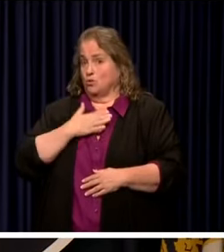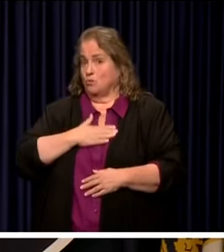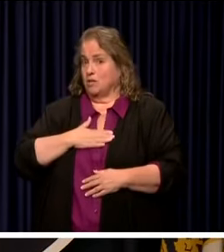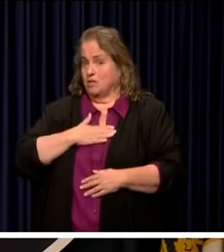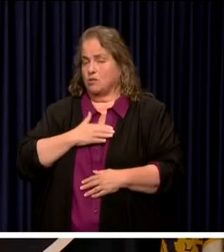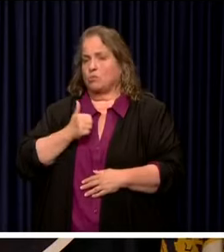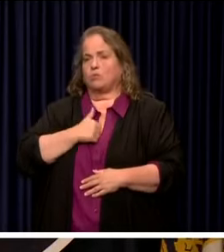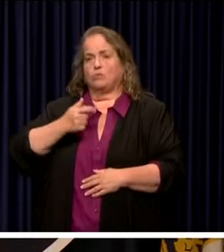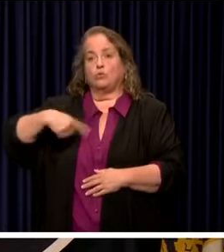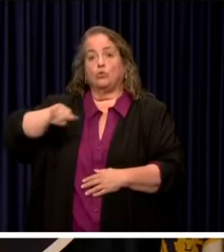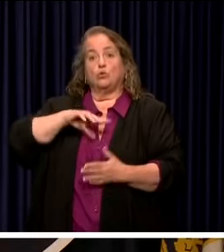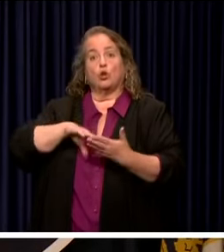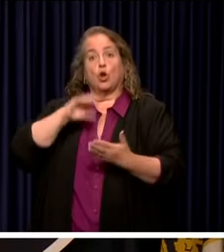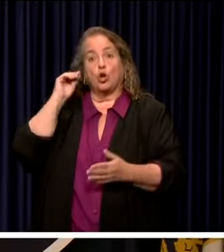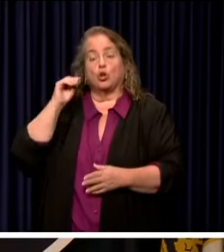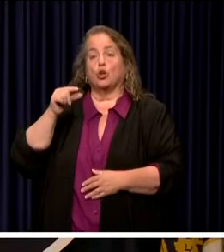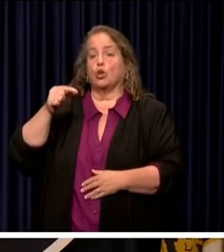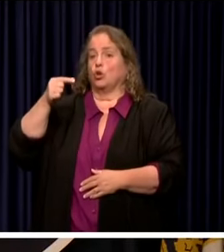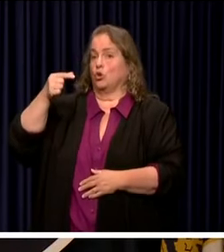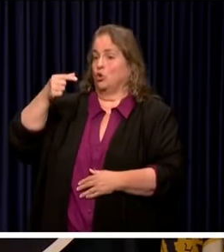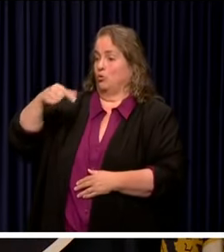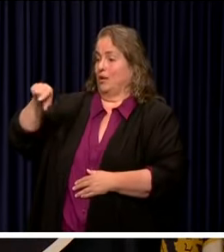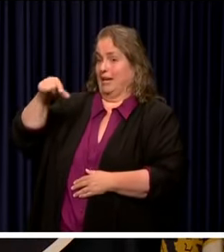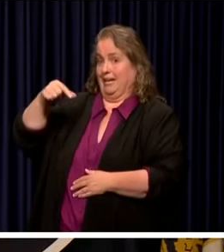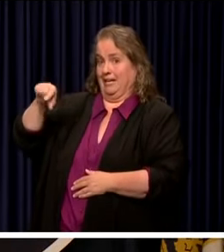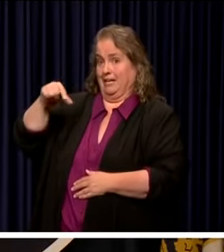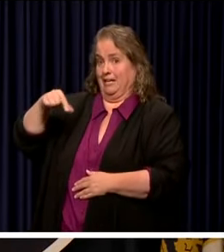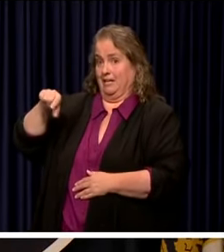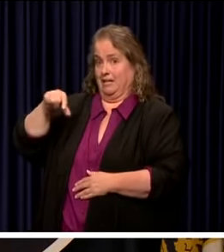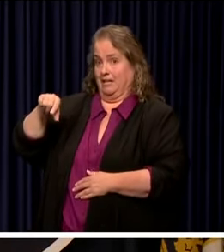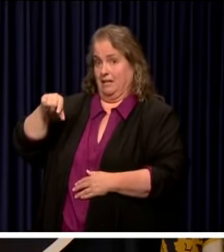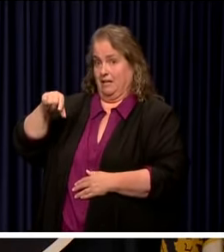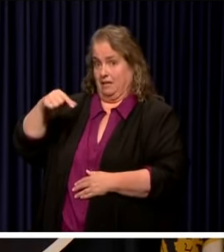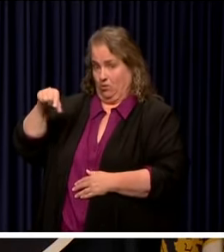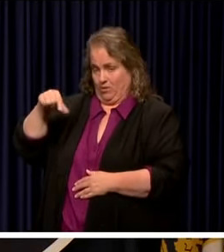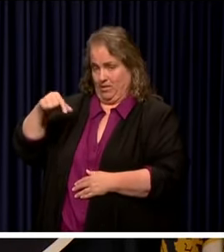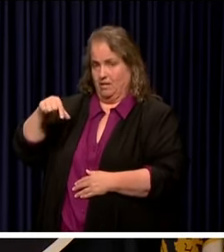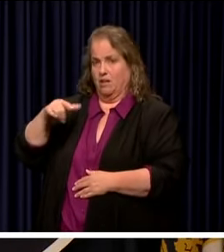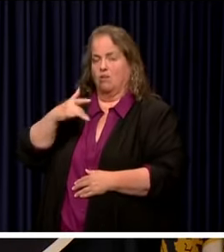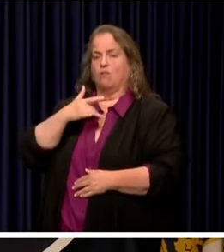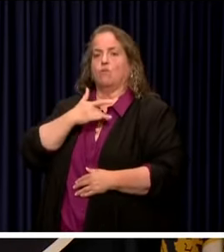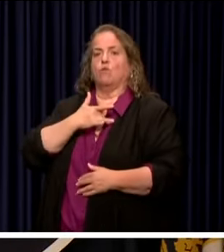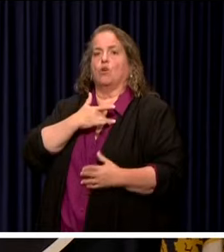REALLY BY WEEK DATA, AND WHAT